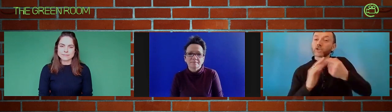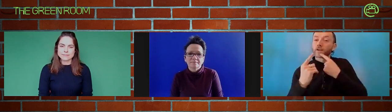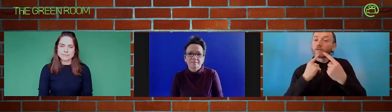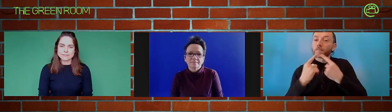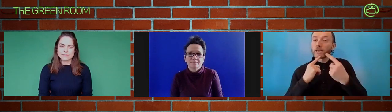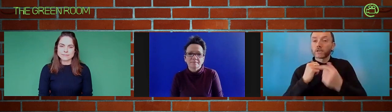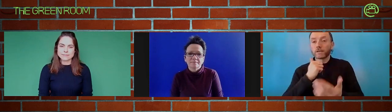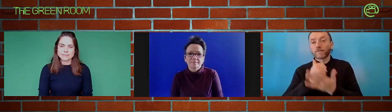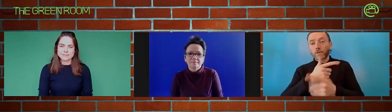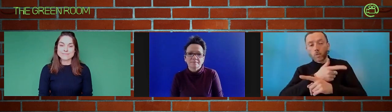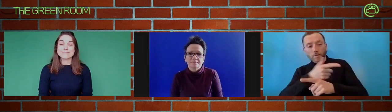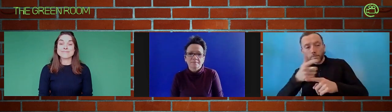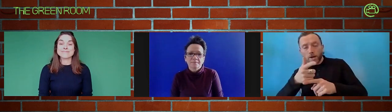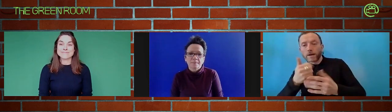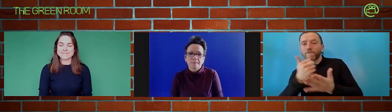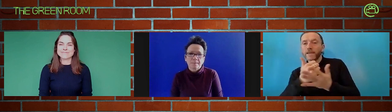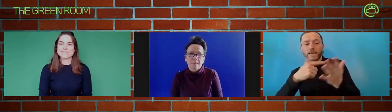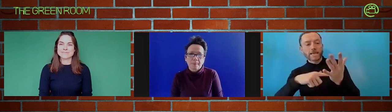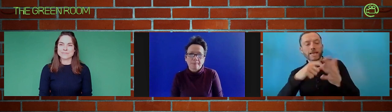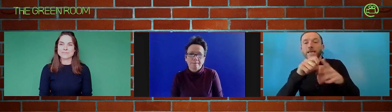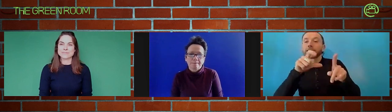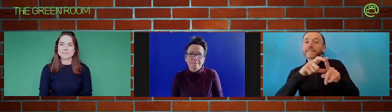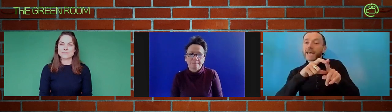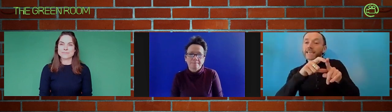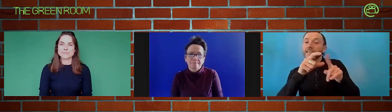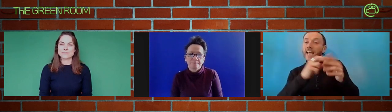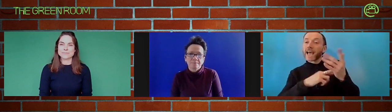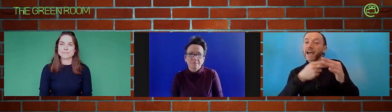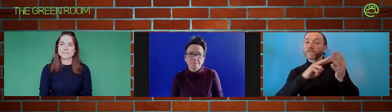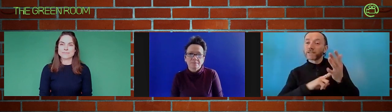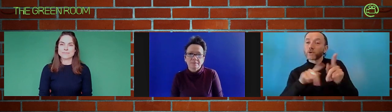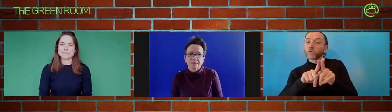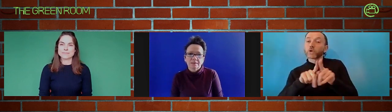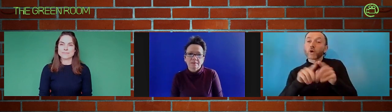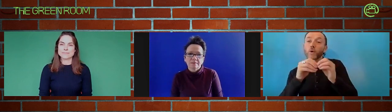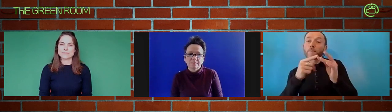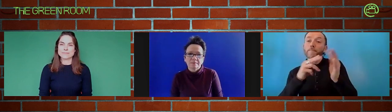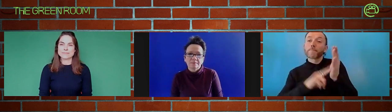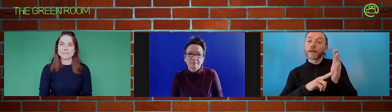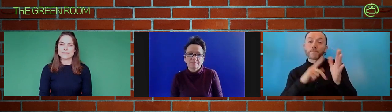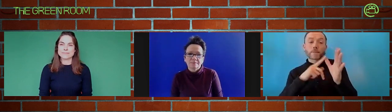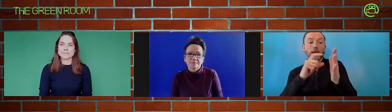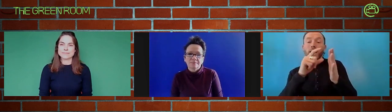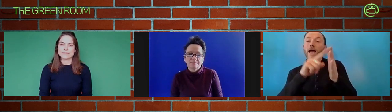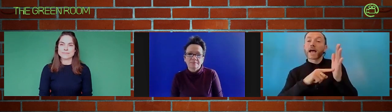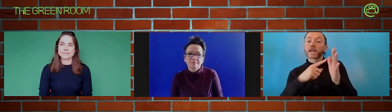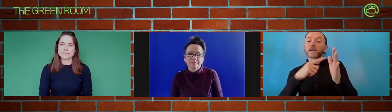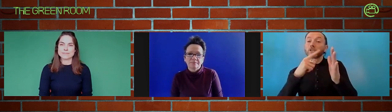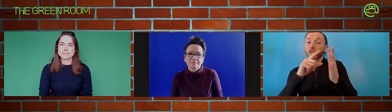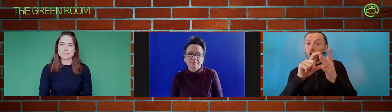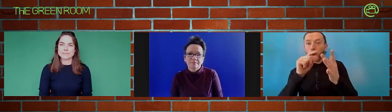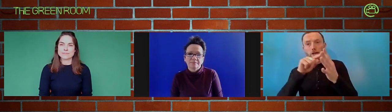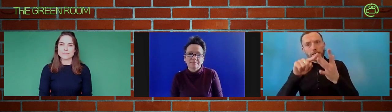Ted Evans and Bim Ajadi. So you know tippy top team. I was blessed. I say